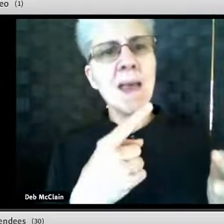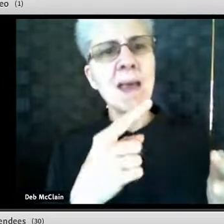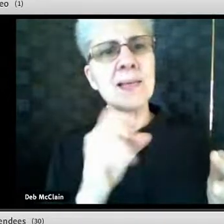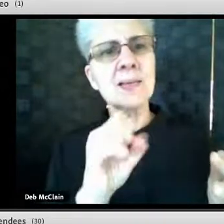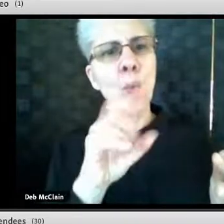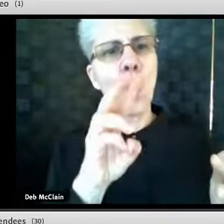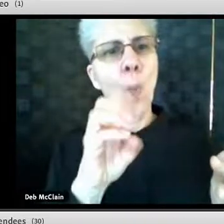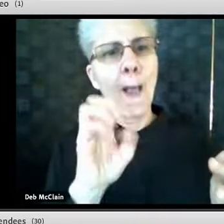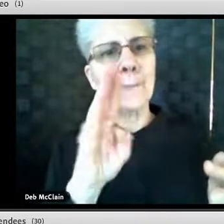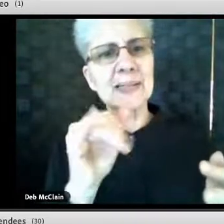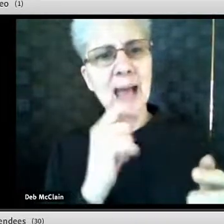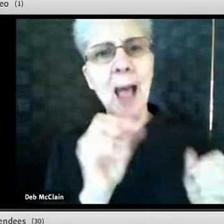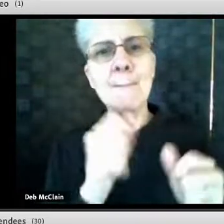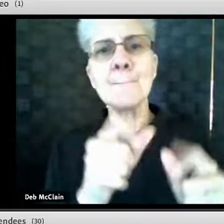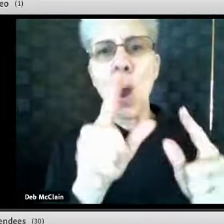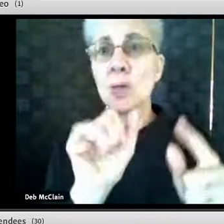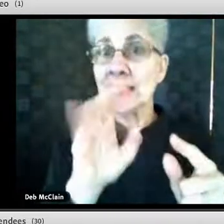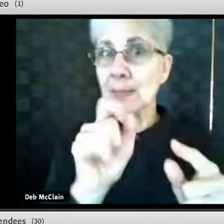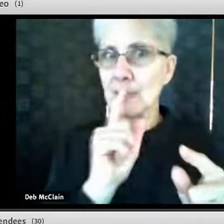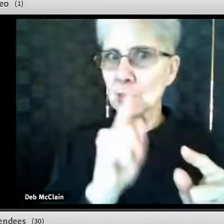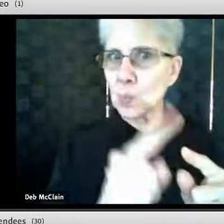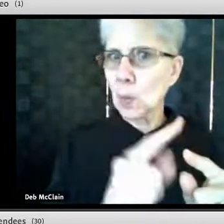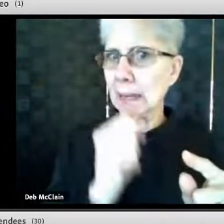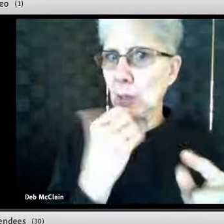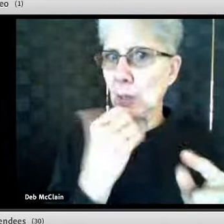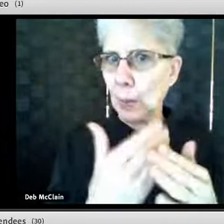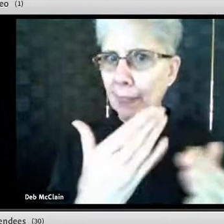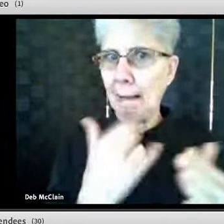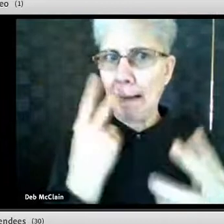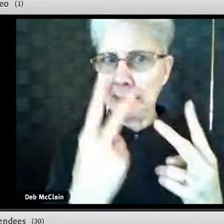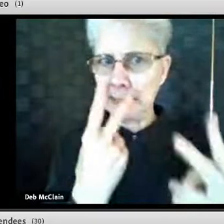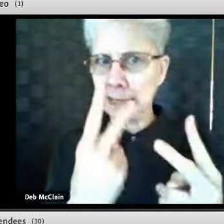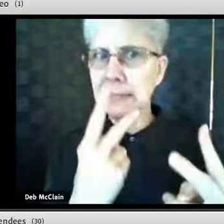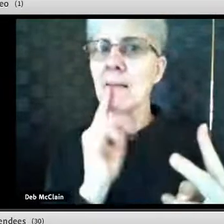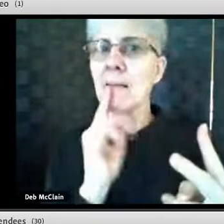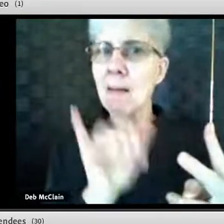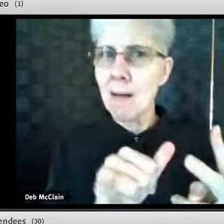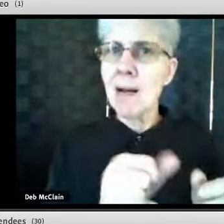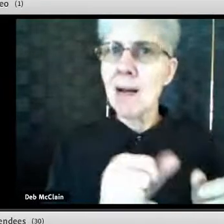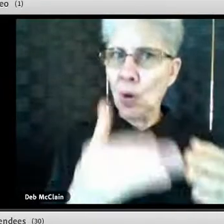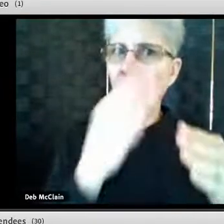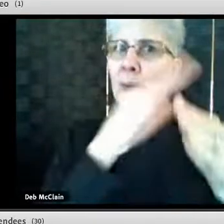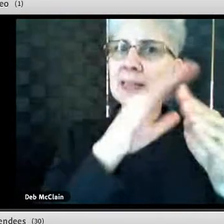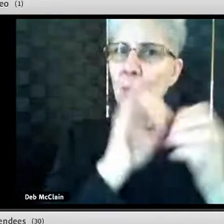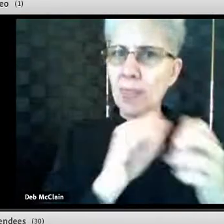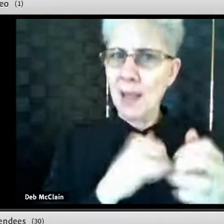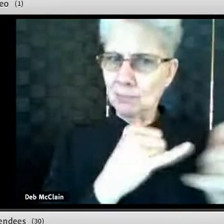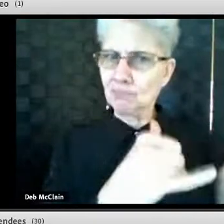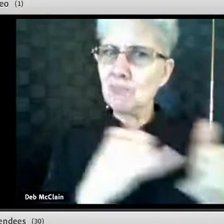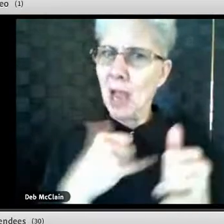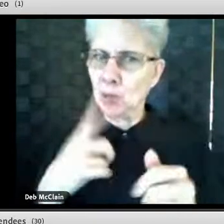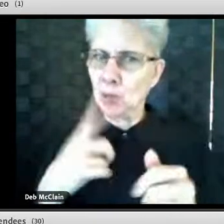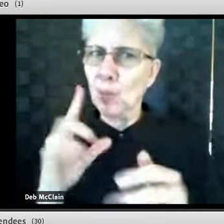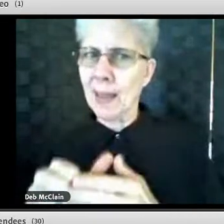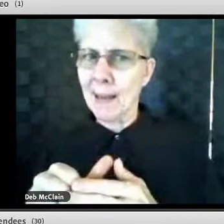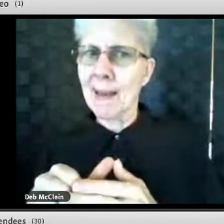"Hey. This Red Fish Web Design posts tips every Thursday, and that's really an effective thing. I can see that their posts are going up with that.